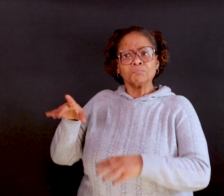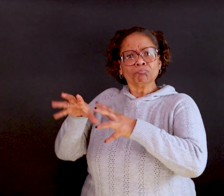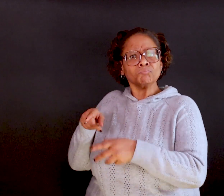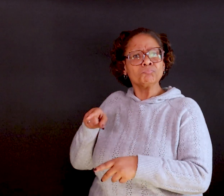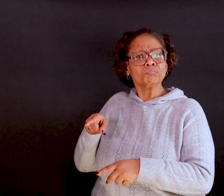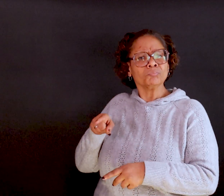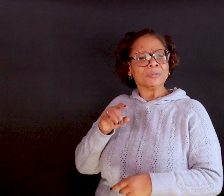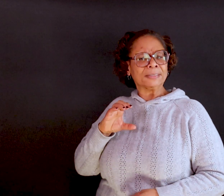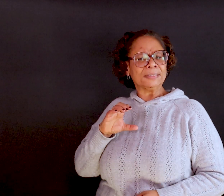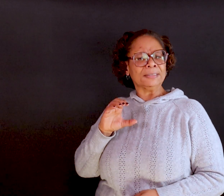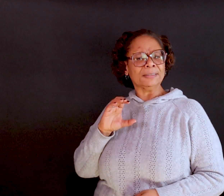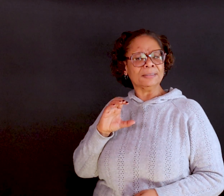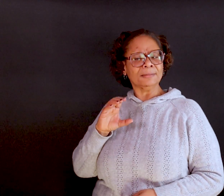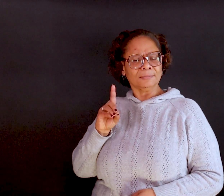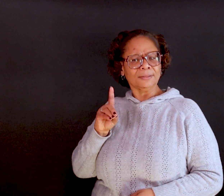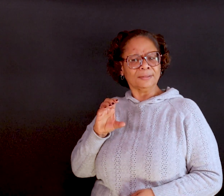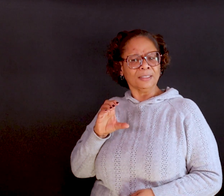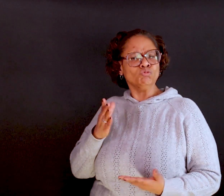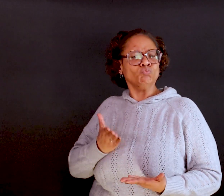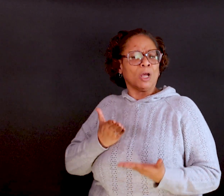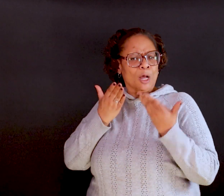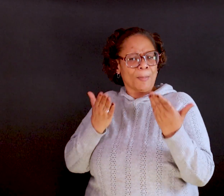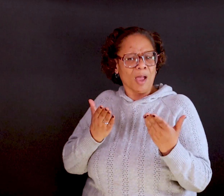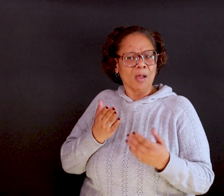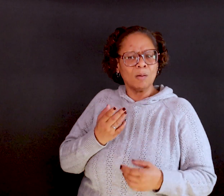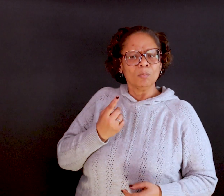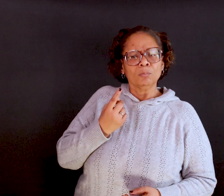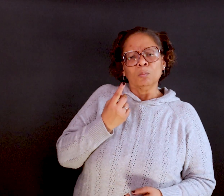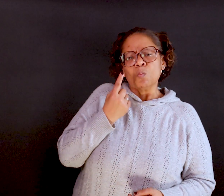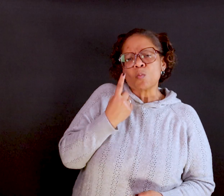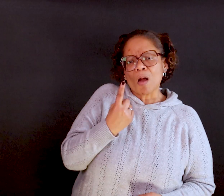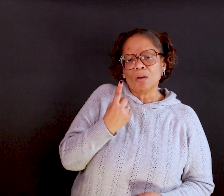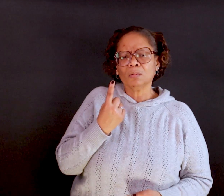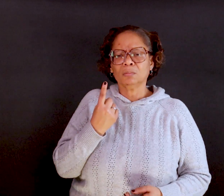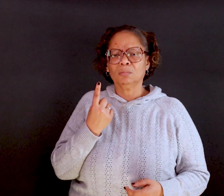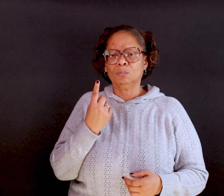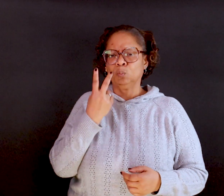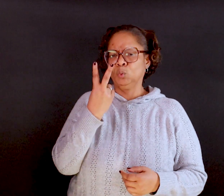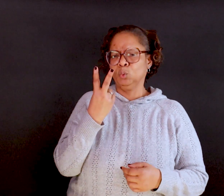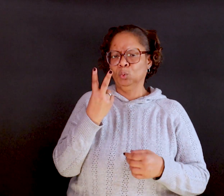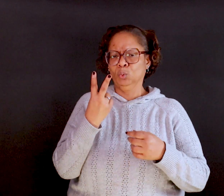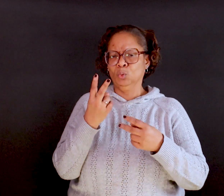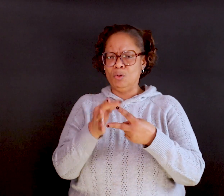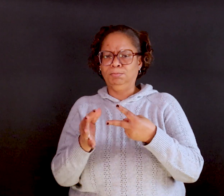CDC recommends one of two ways to protect babies